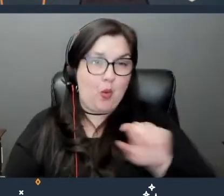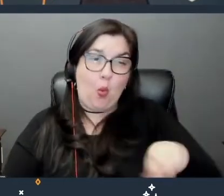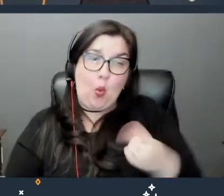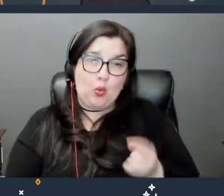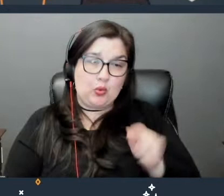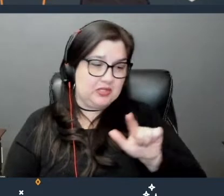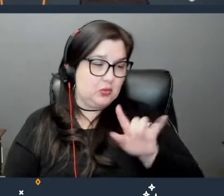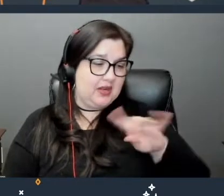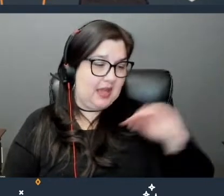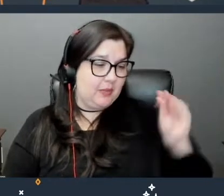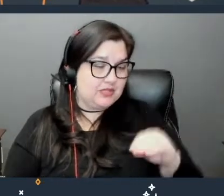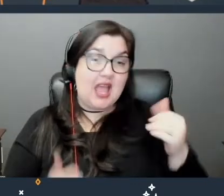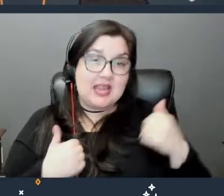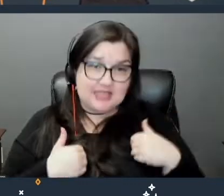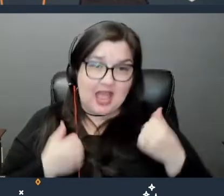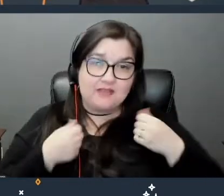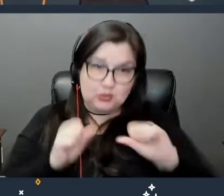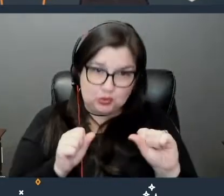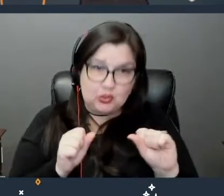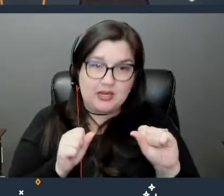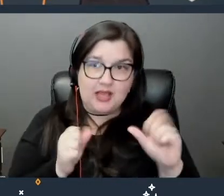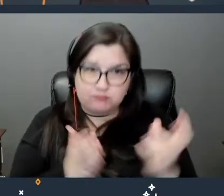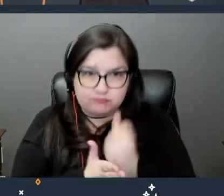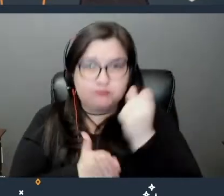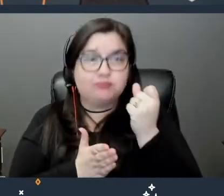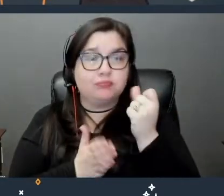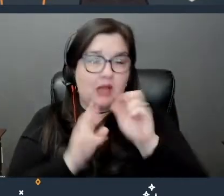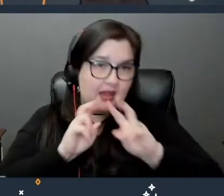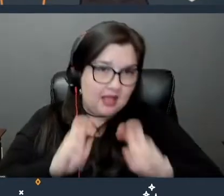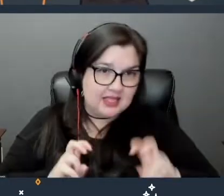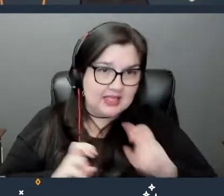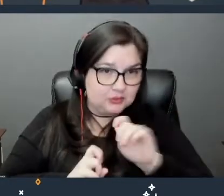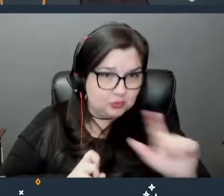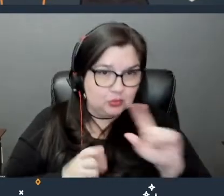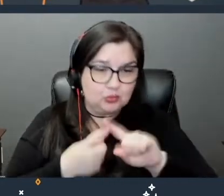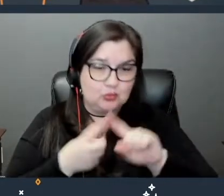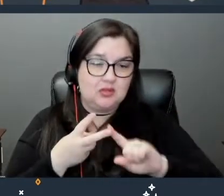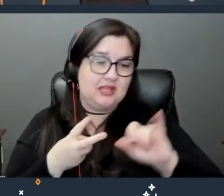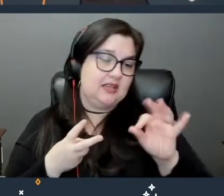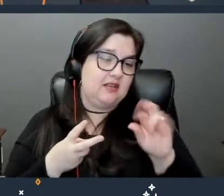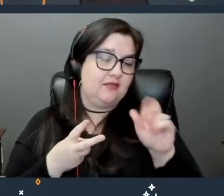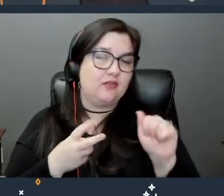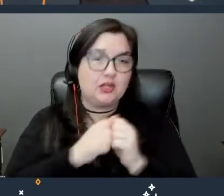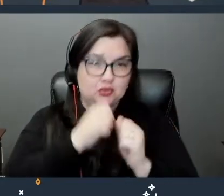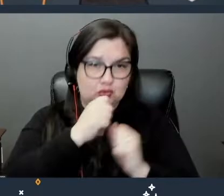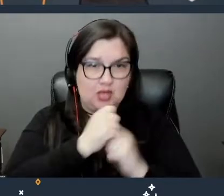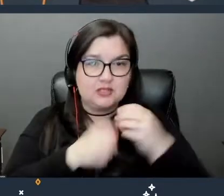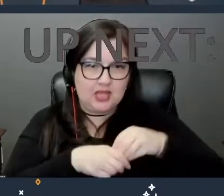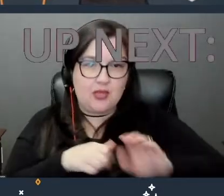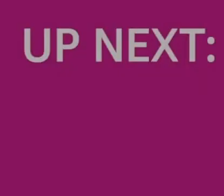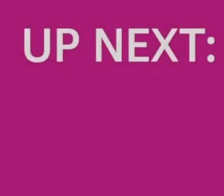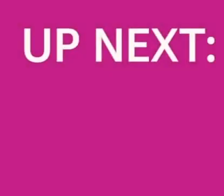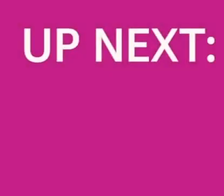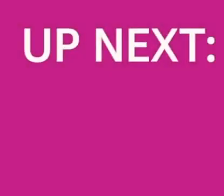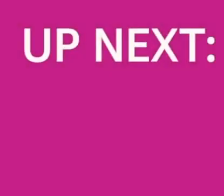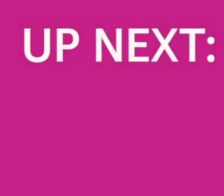to take advantage of analytics tools and infrastructure throughout the enterprise. Today, you're gonna learn about best practices and tools